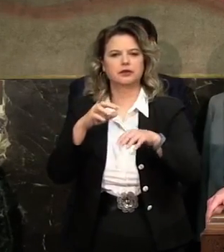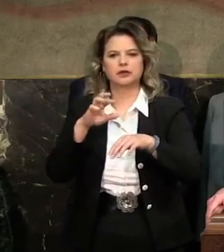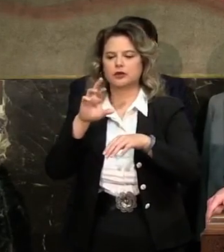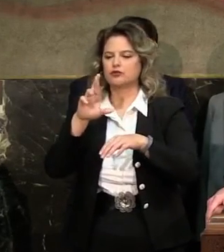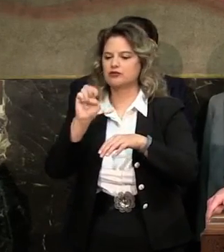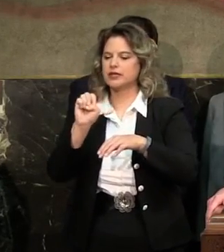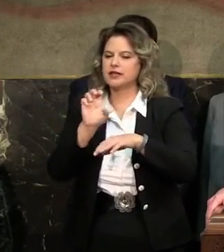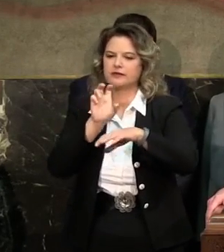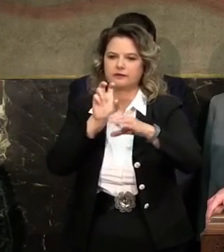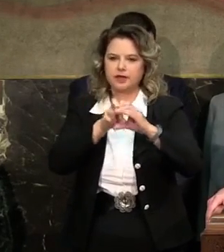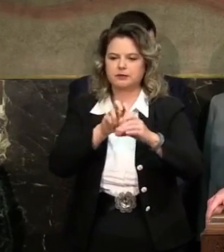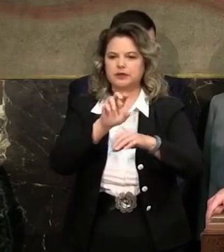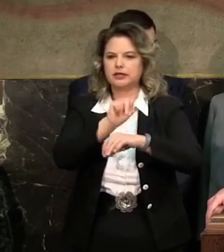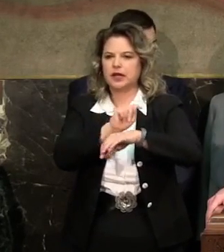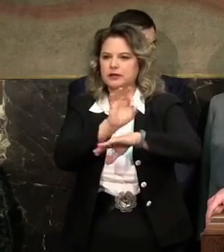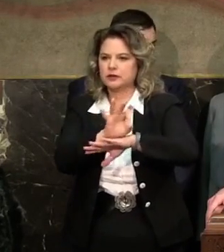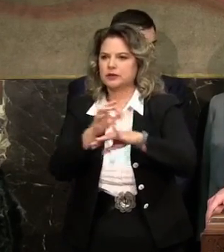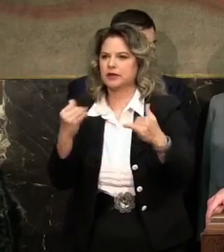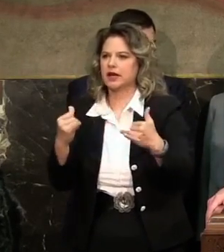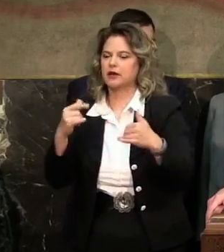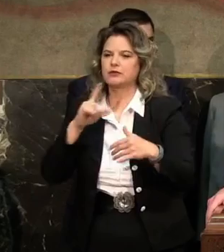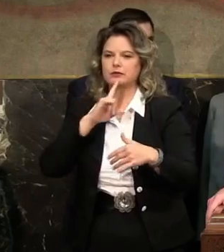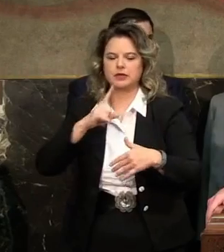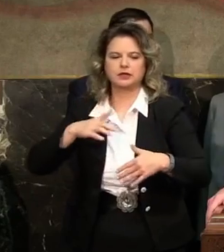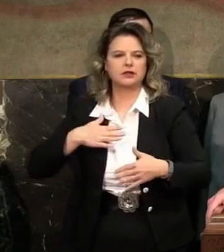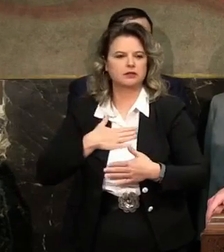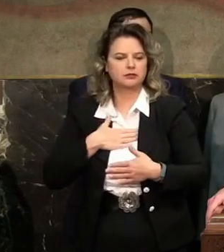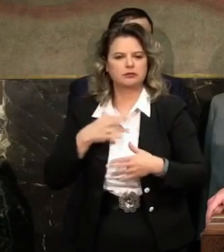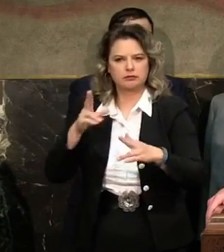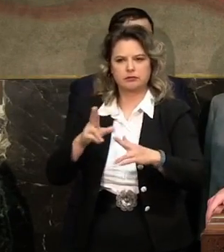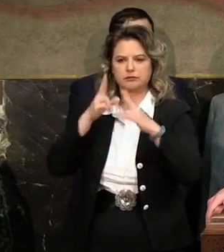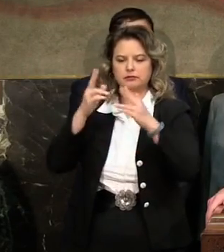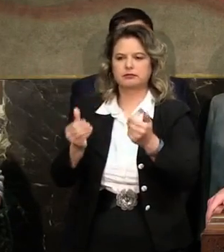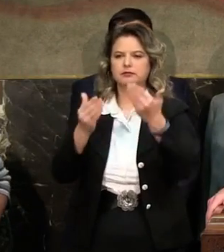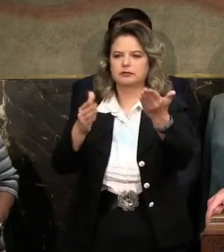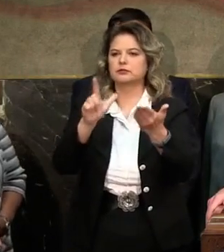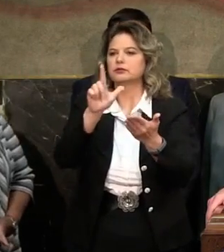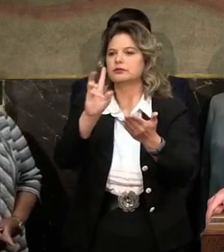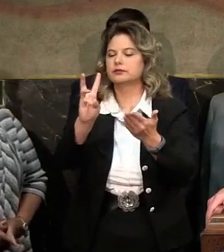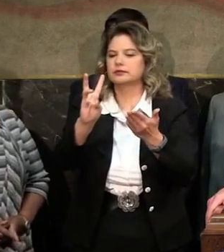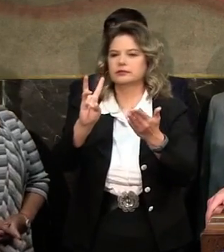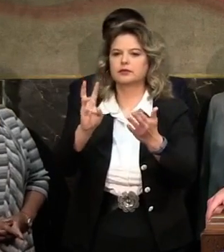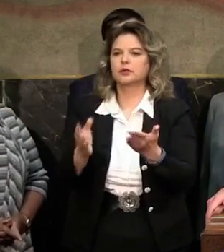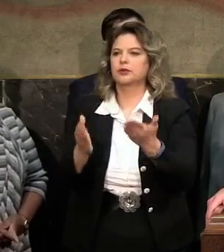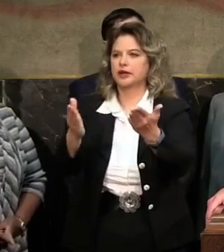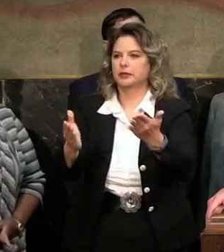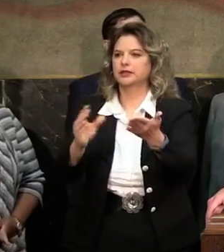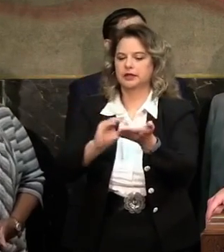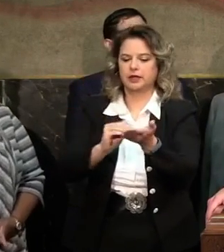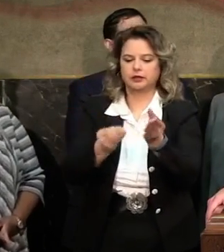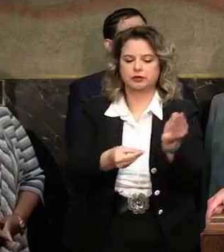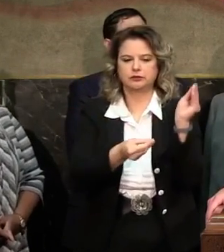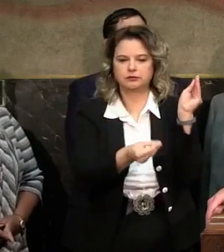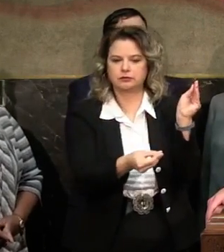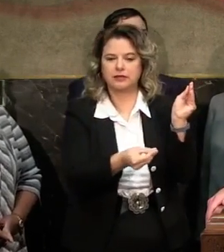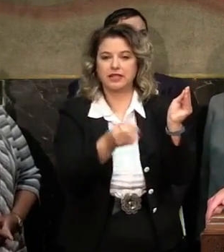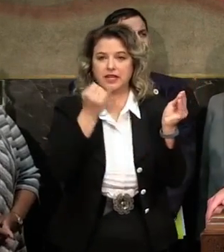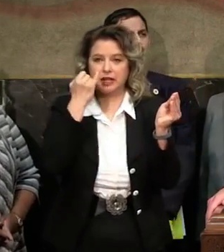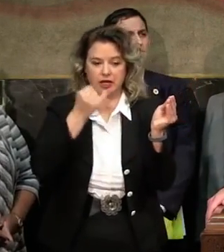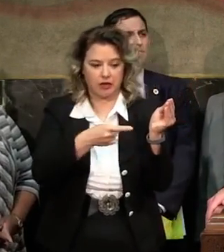certainly a privilege today to deliver this report containing 26 recommendations that if implemented will help strengthen Public Safety and curb